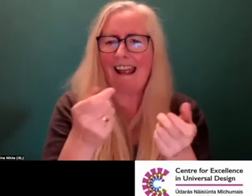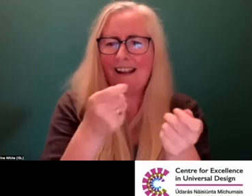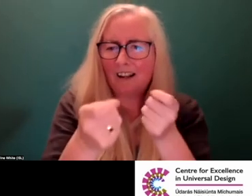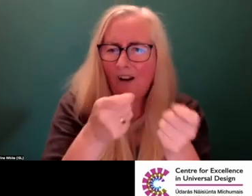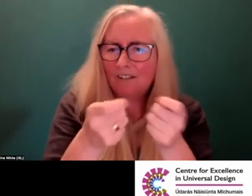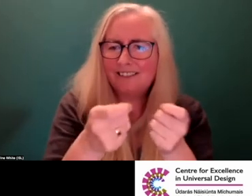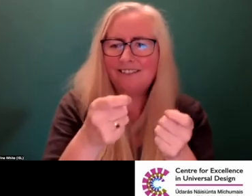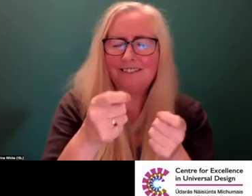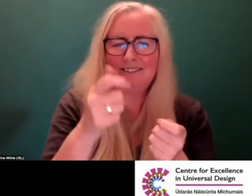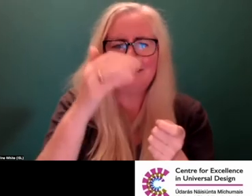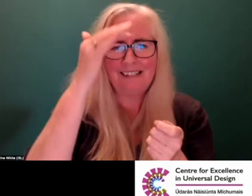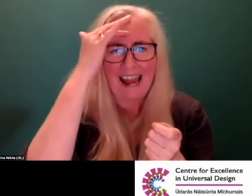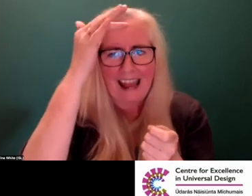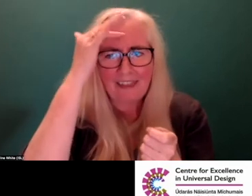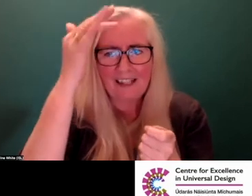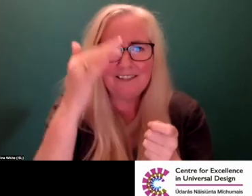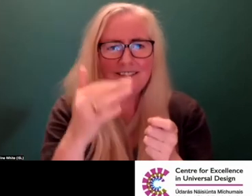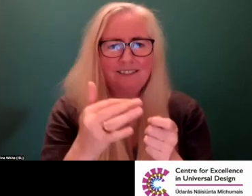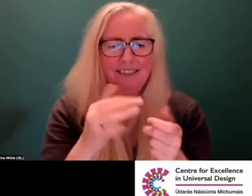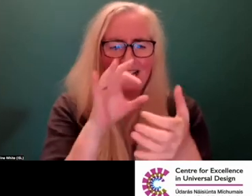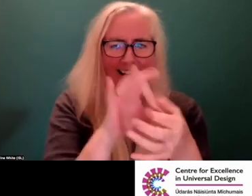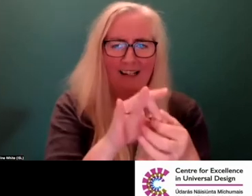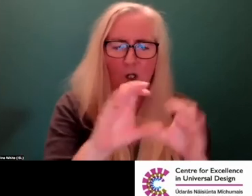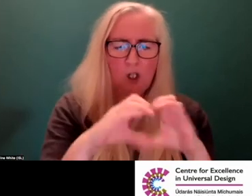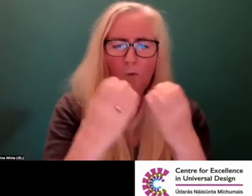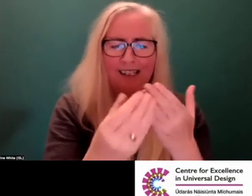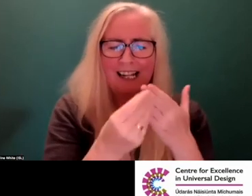So I think there's a lot of opportunity for them, because I